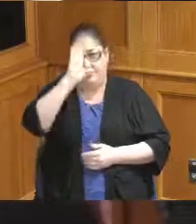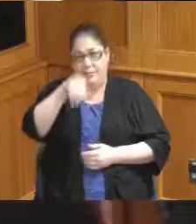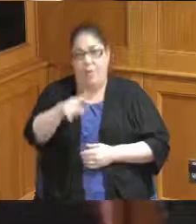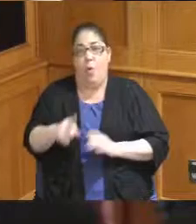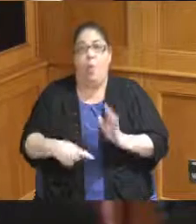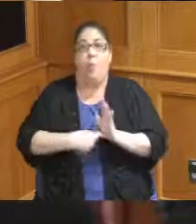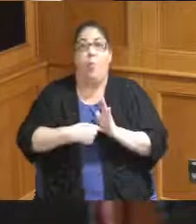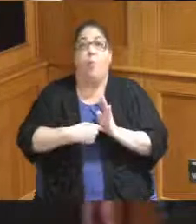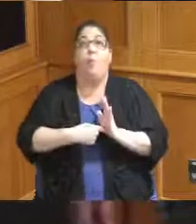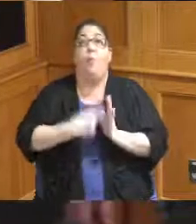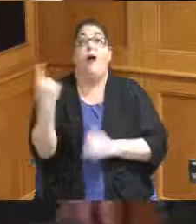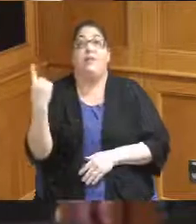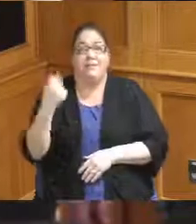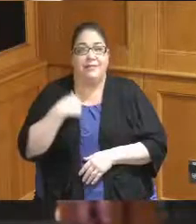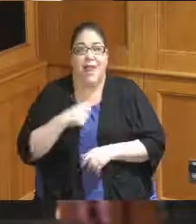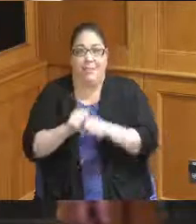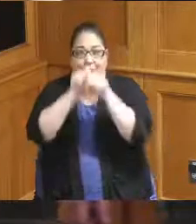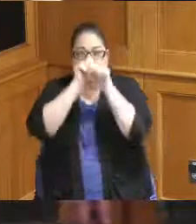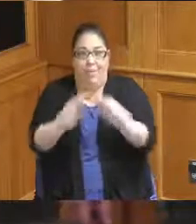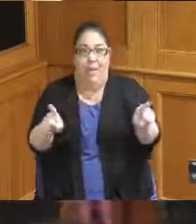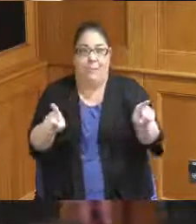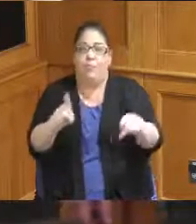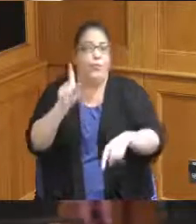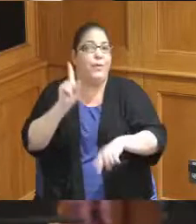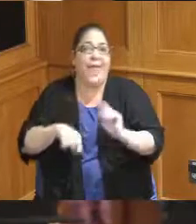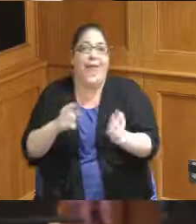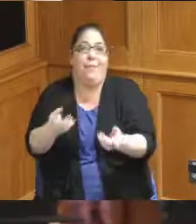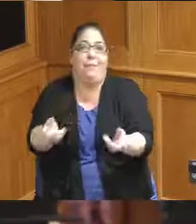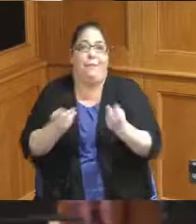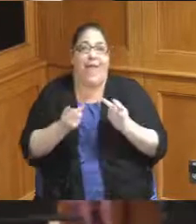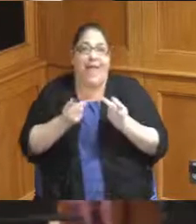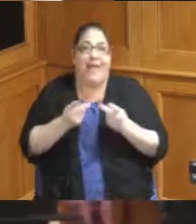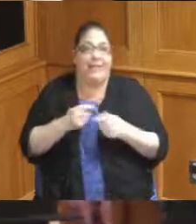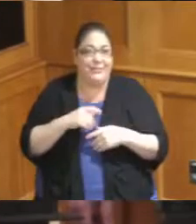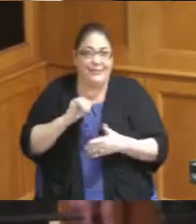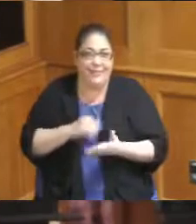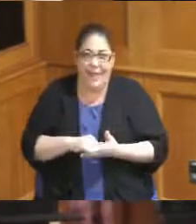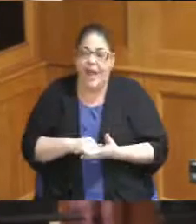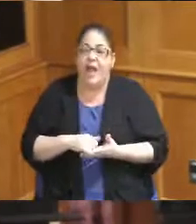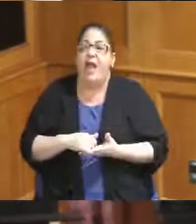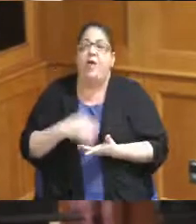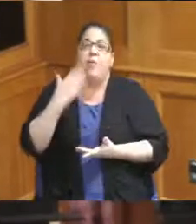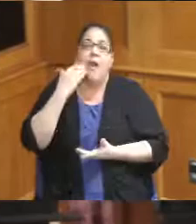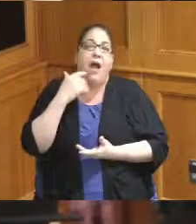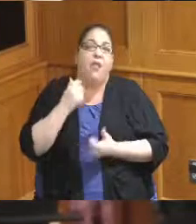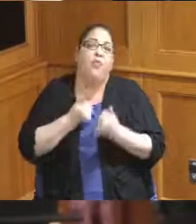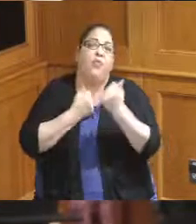Bell you can't unring it and so we always try to minimize the amount of confusion we have and and